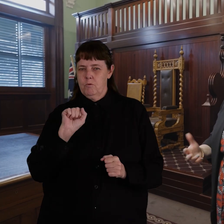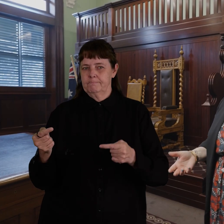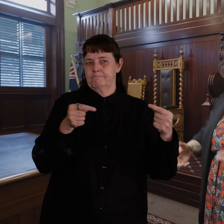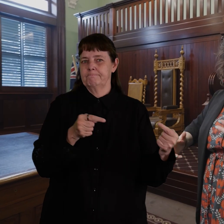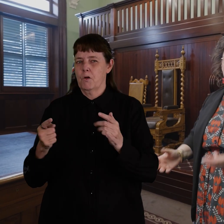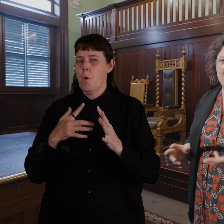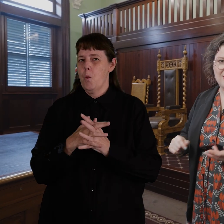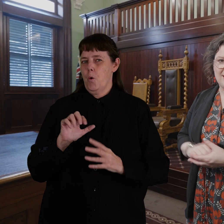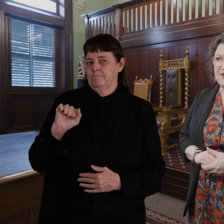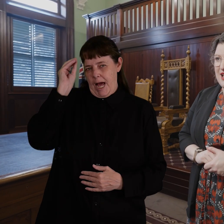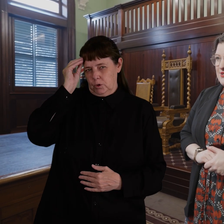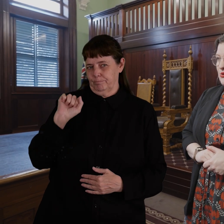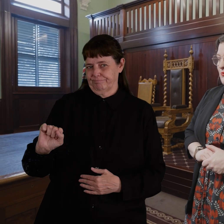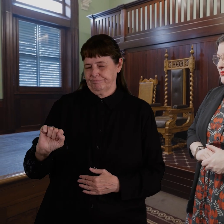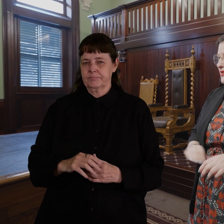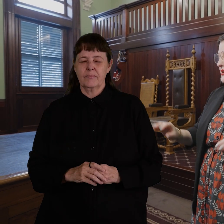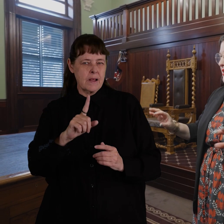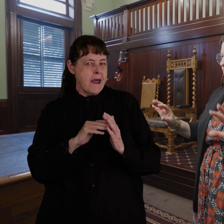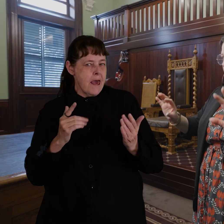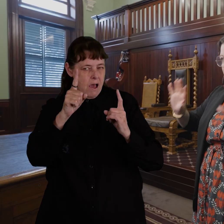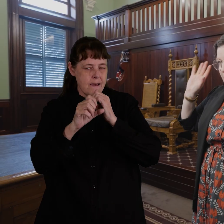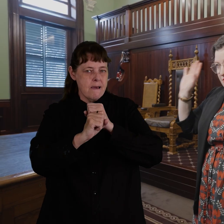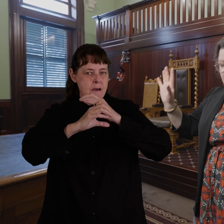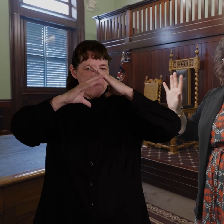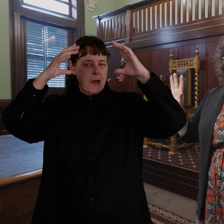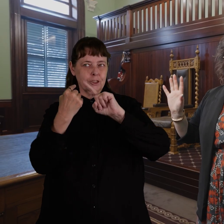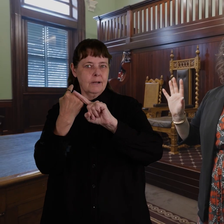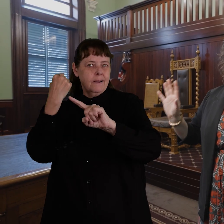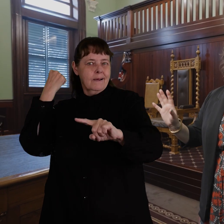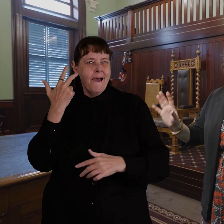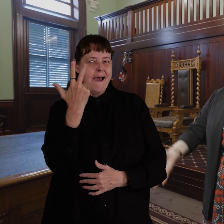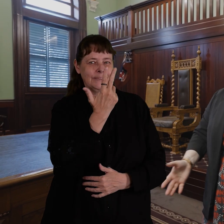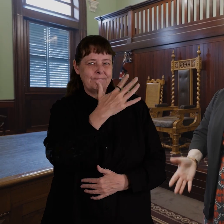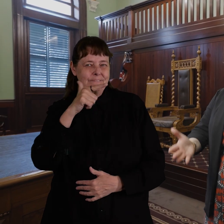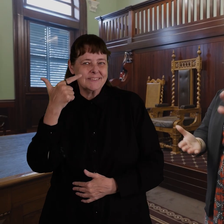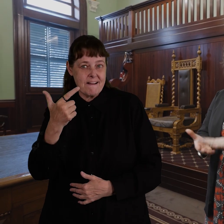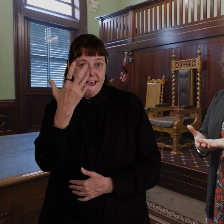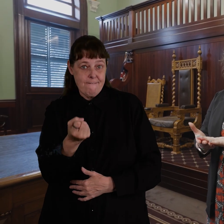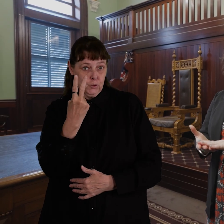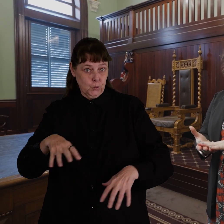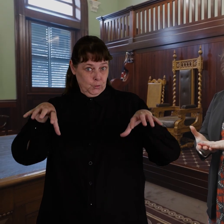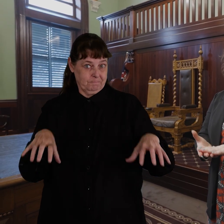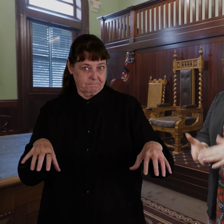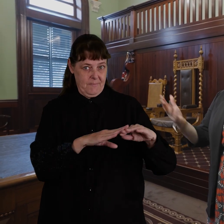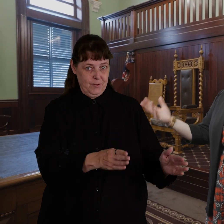the debate for the Legislative Council. Now, thinking back to our timeline, we've got 1857.